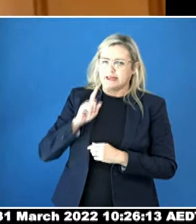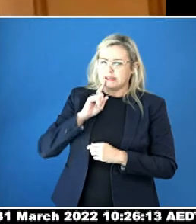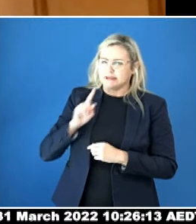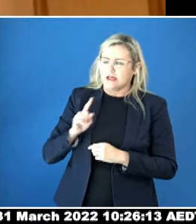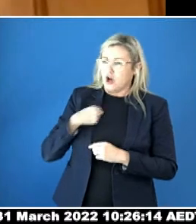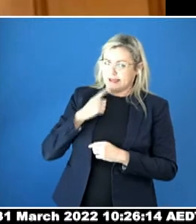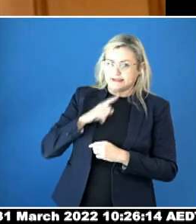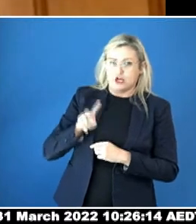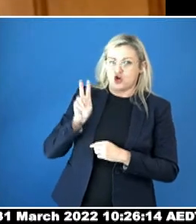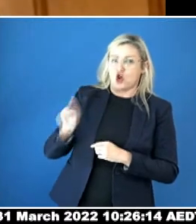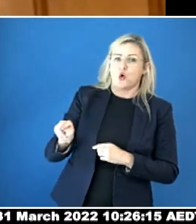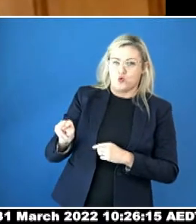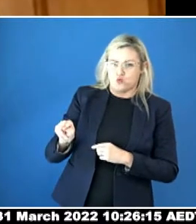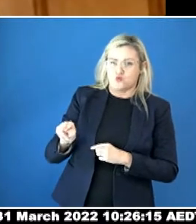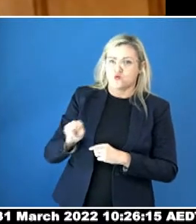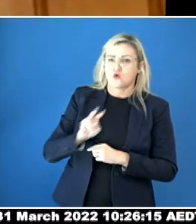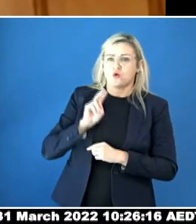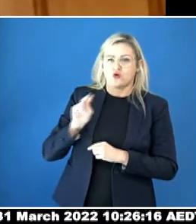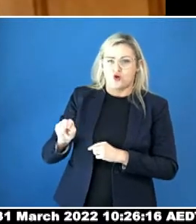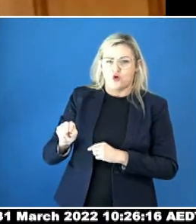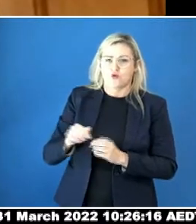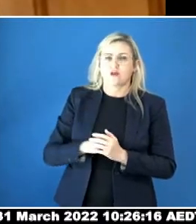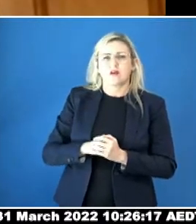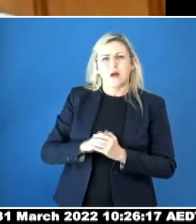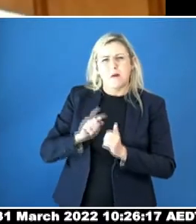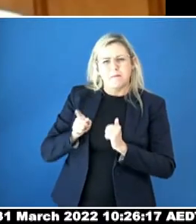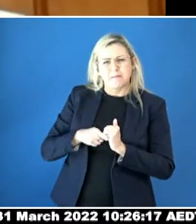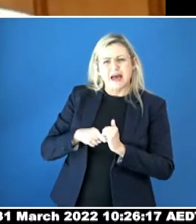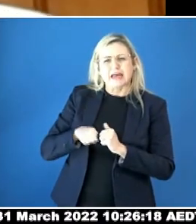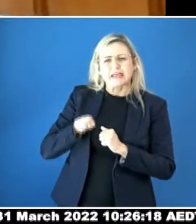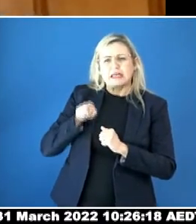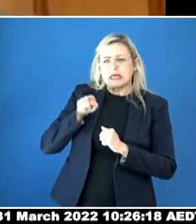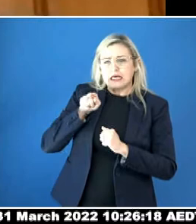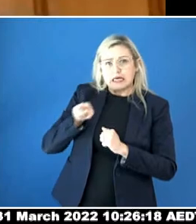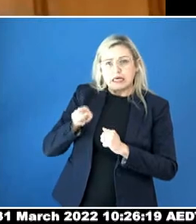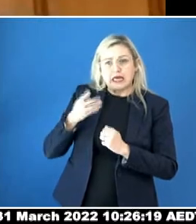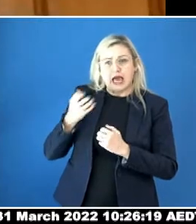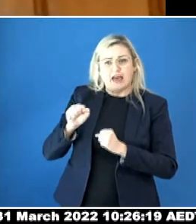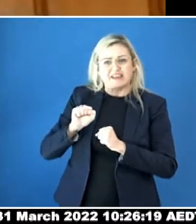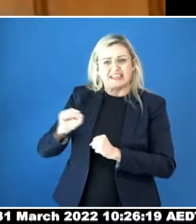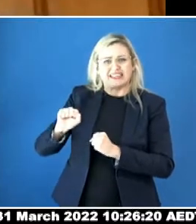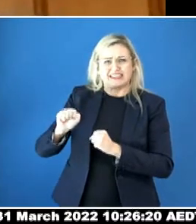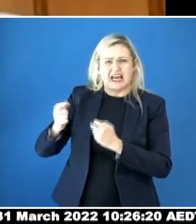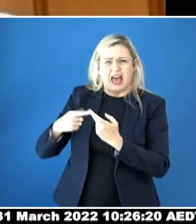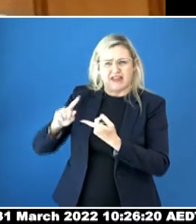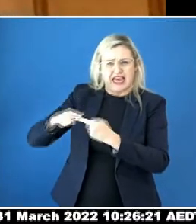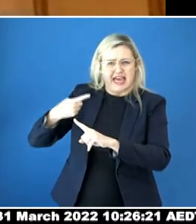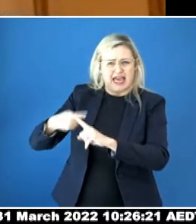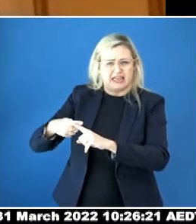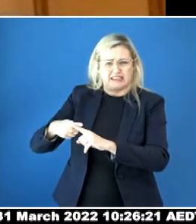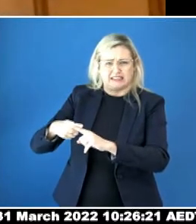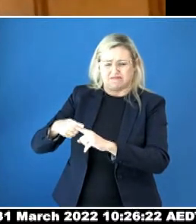but then he bring his ex-girlfriend to my house,